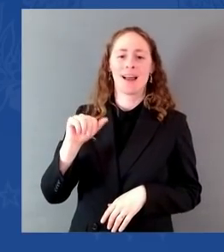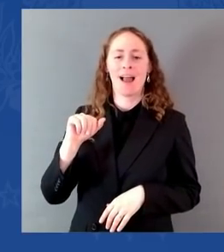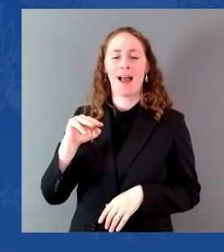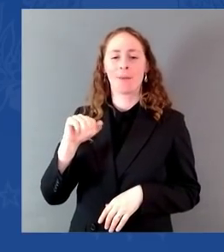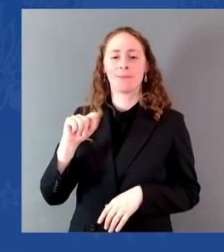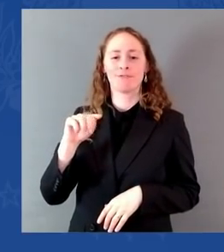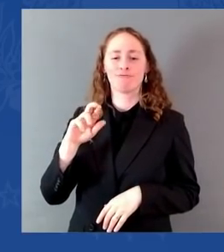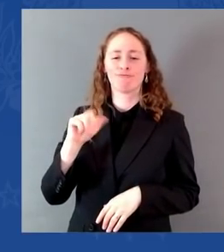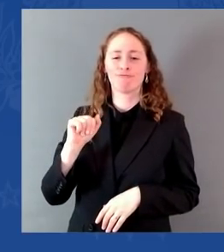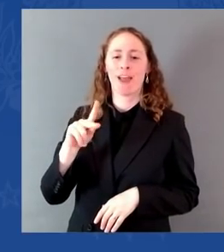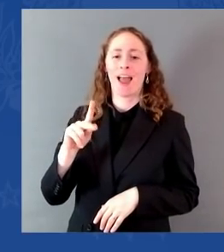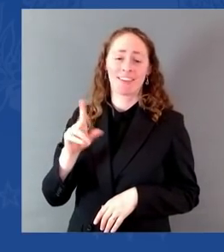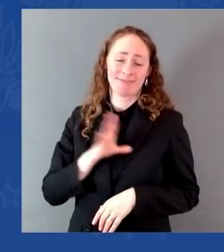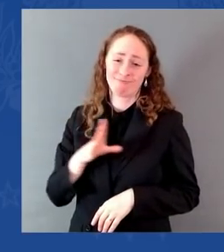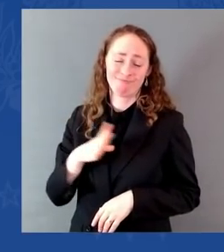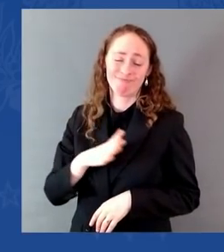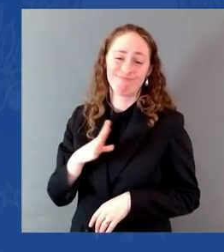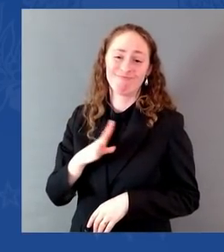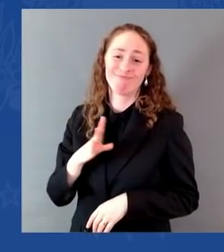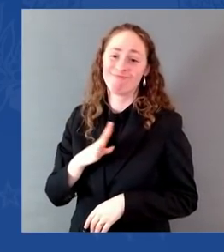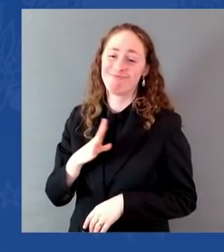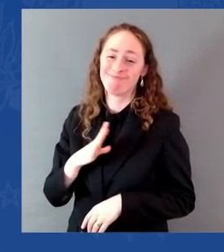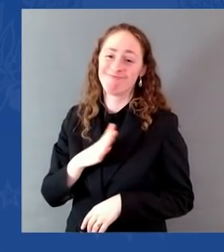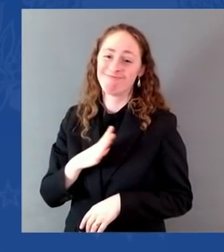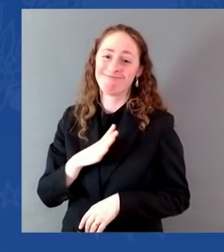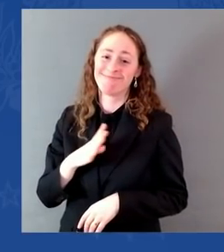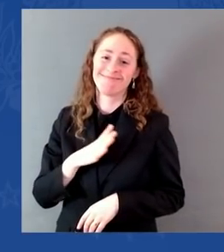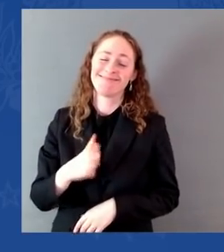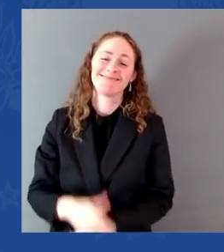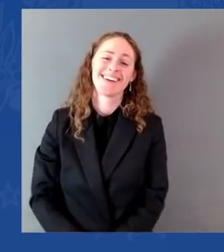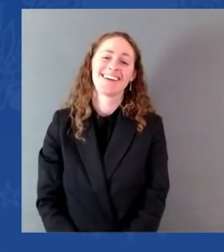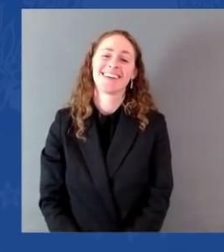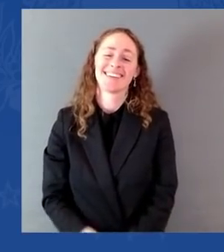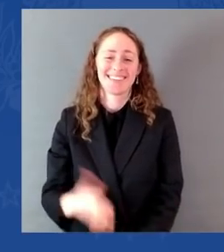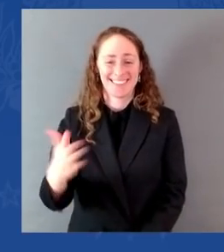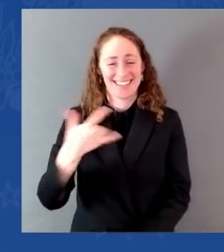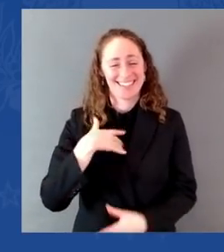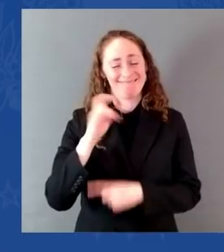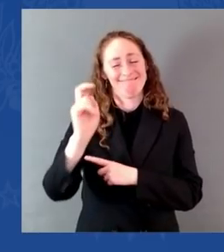Everybody thought that -- anyway -- because I went home every single night after my wife and daughter were killed